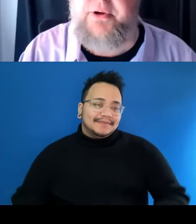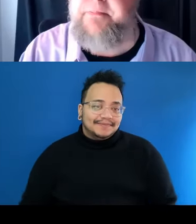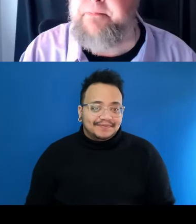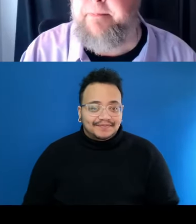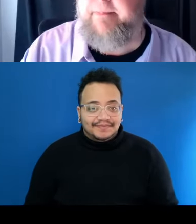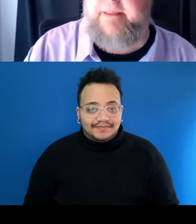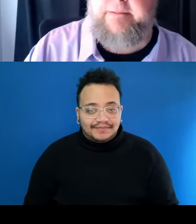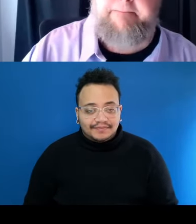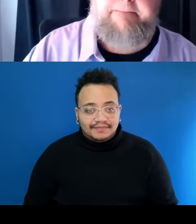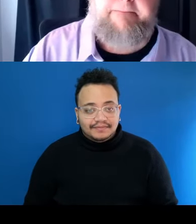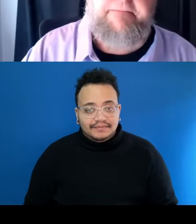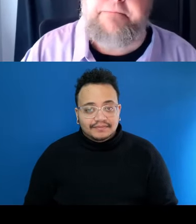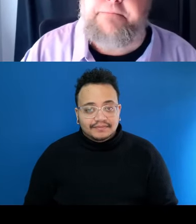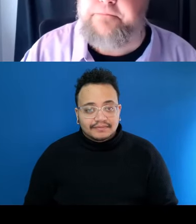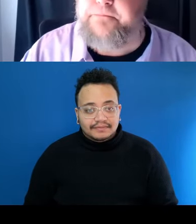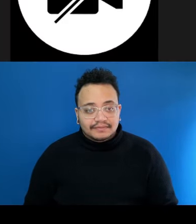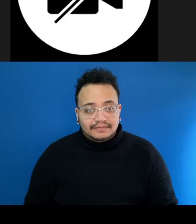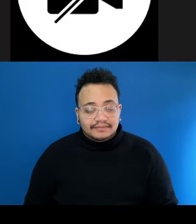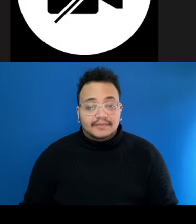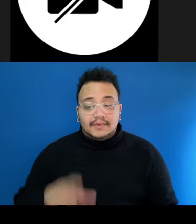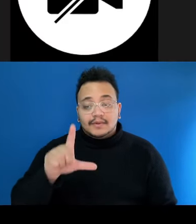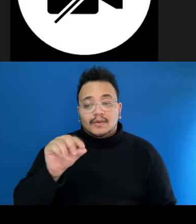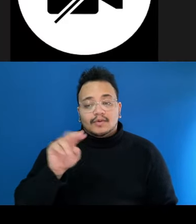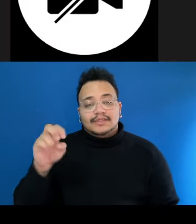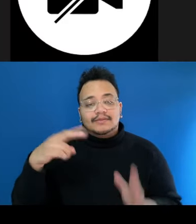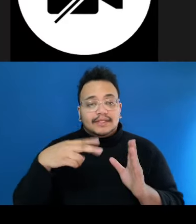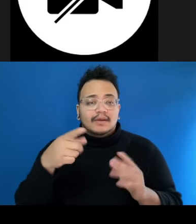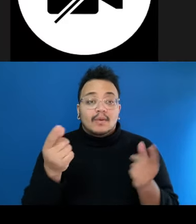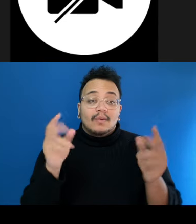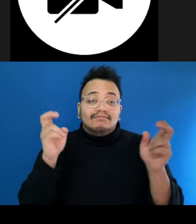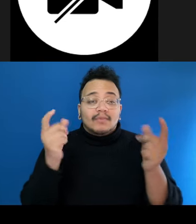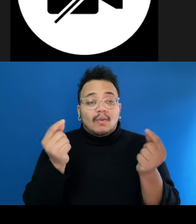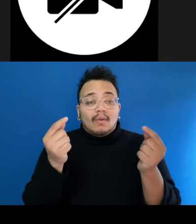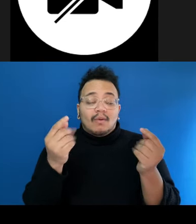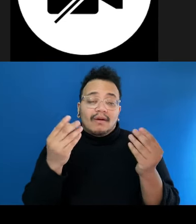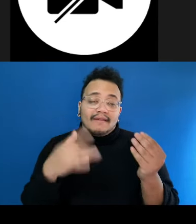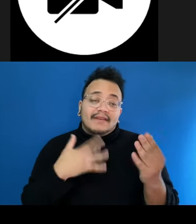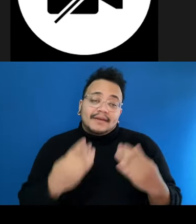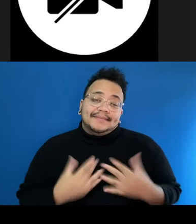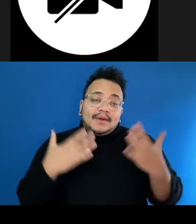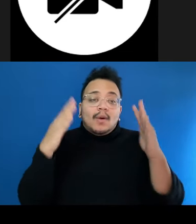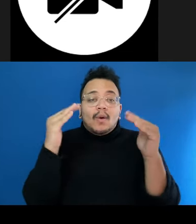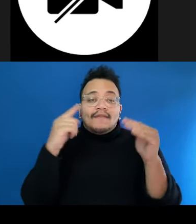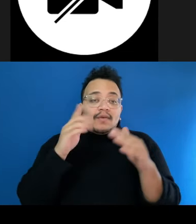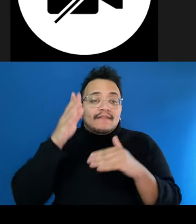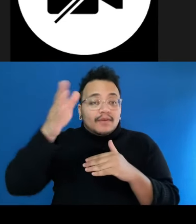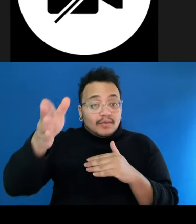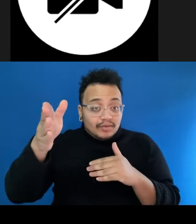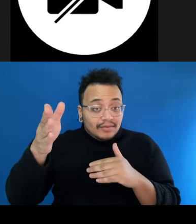Loree. [Loree] "What gives me hope for the future "is that in the future we will be able